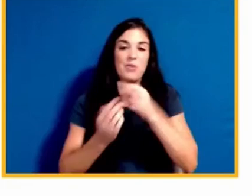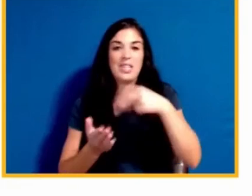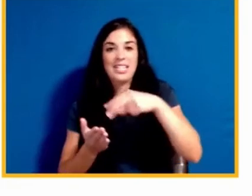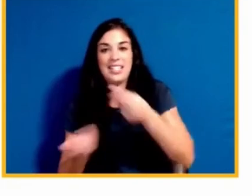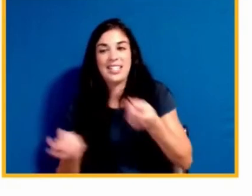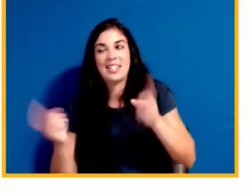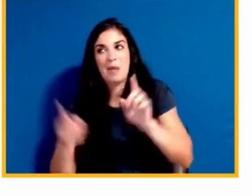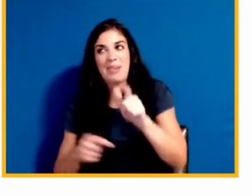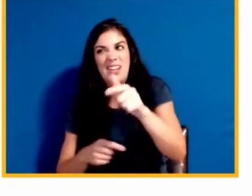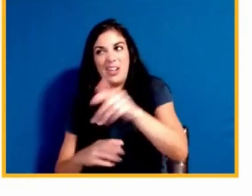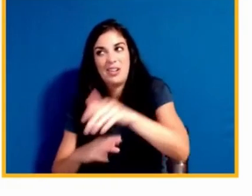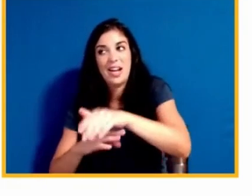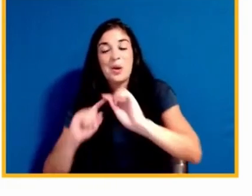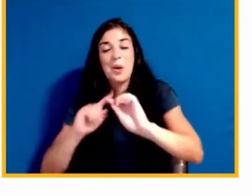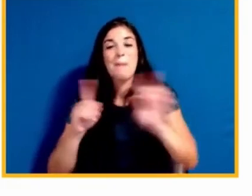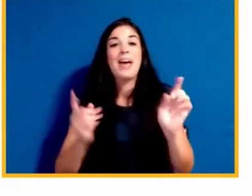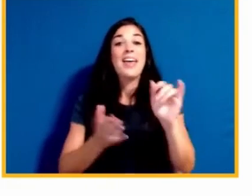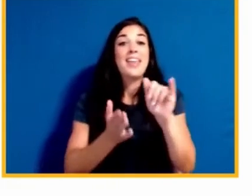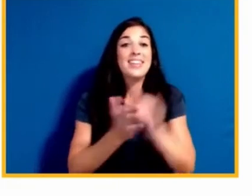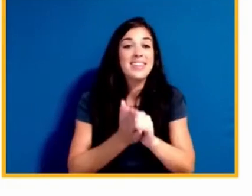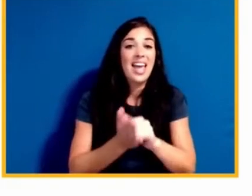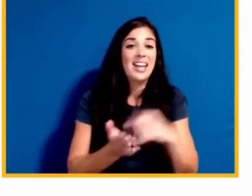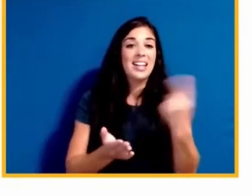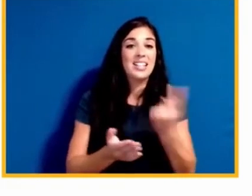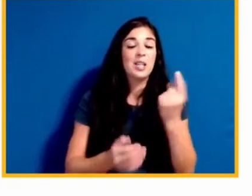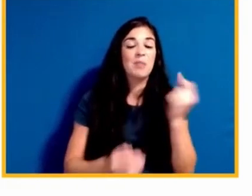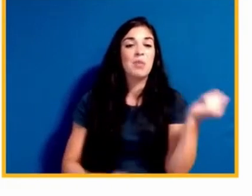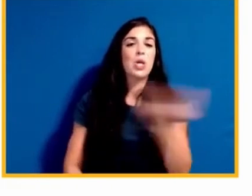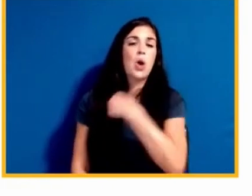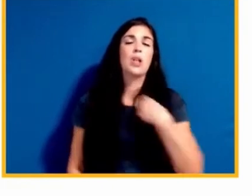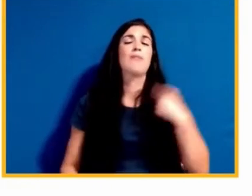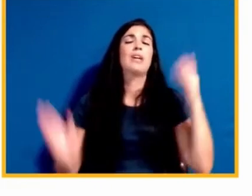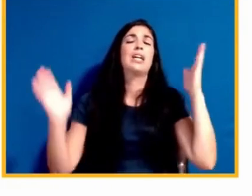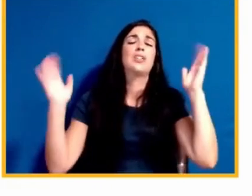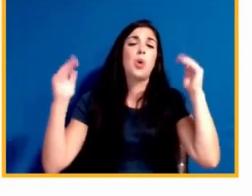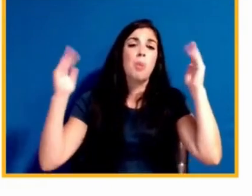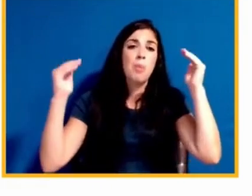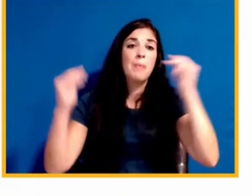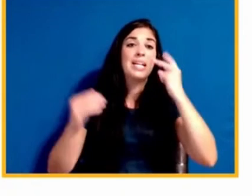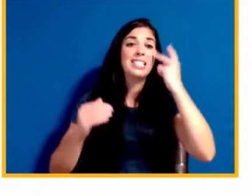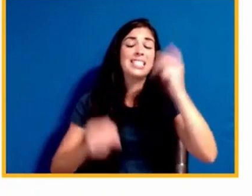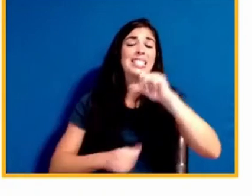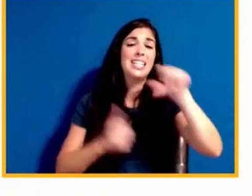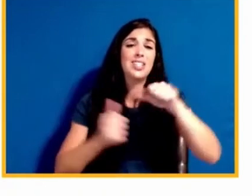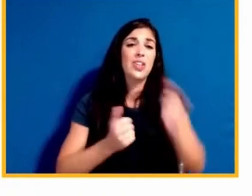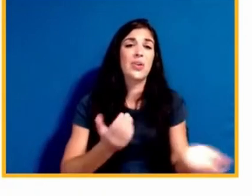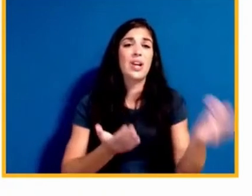but you know, that's something that I think all of us are hoping for is to see each other again, whether it be on the